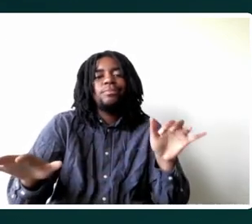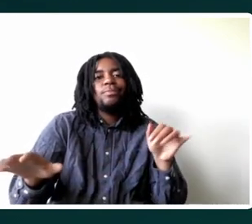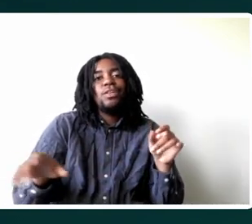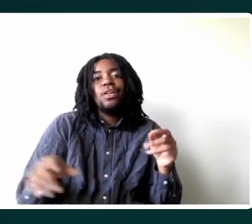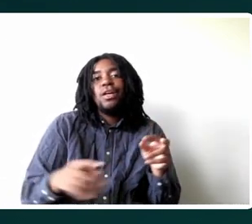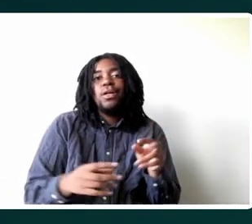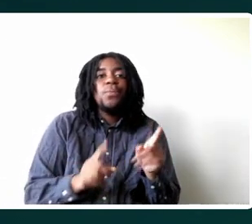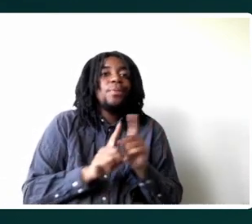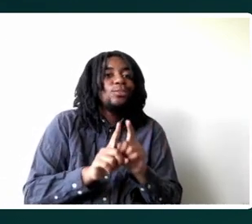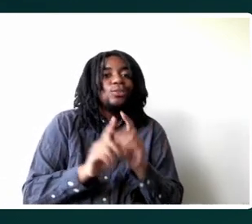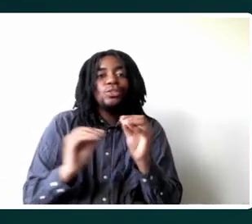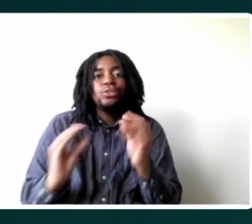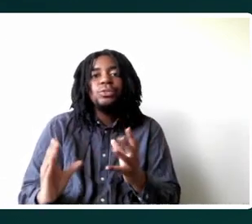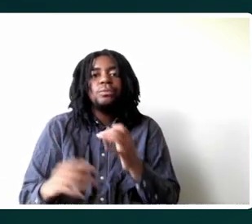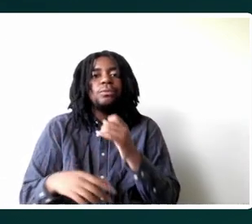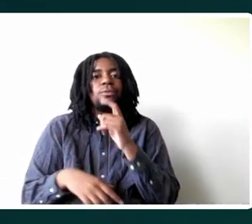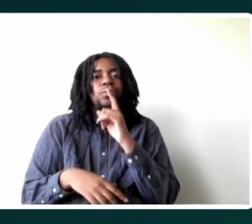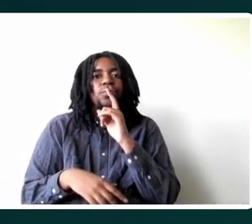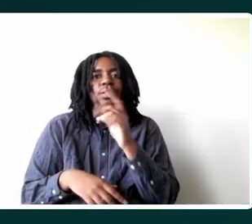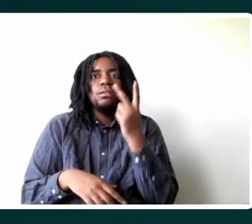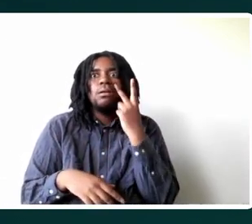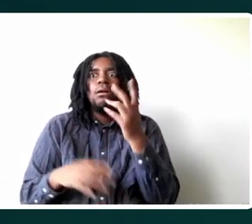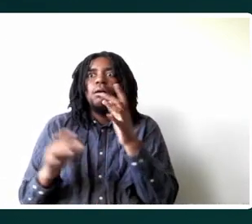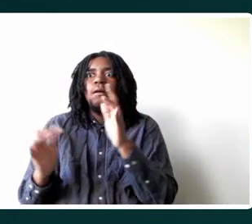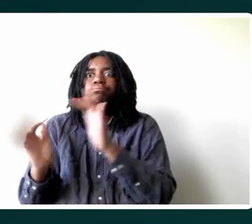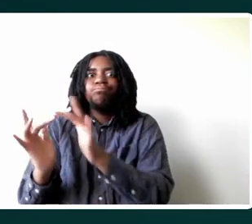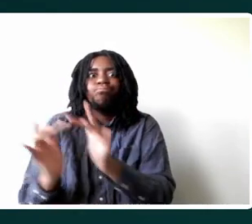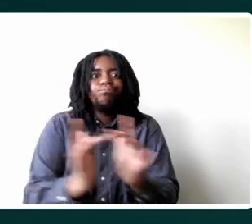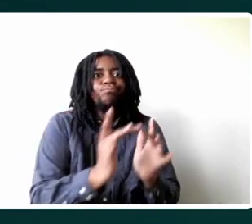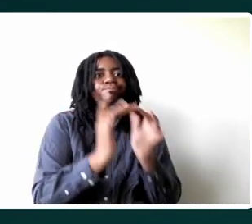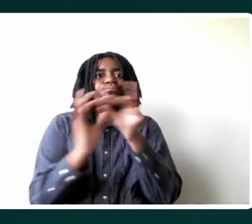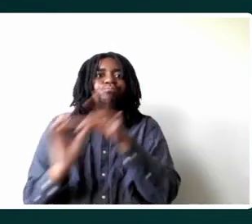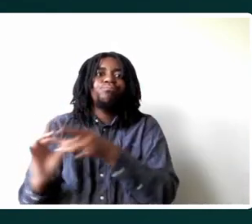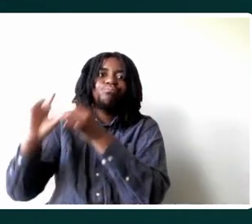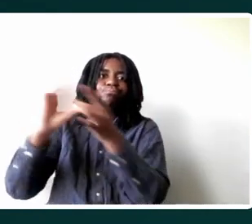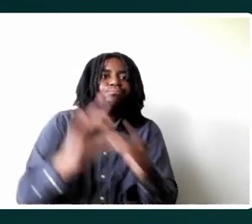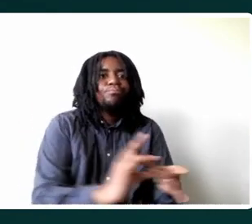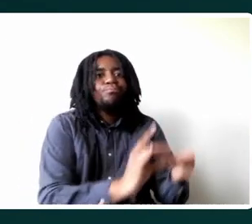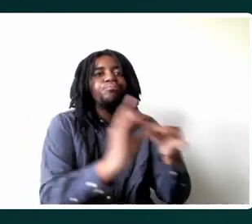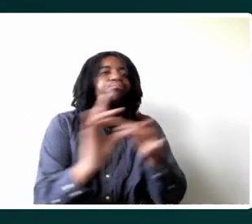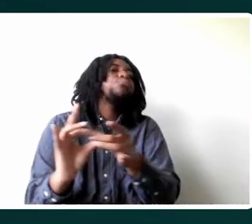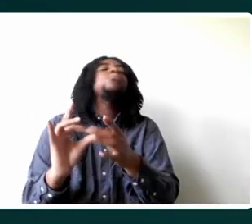revealed a rich tapestry of relationships. Throughout the exhibition, there are these